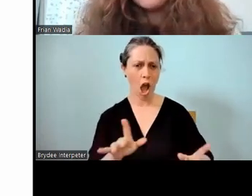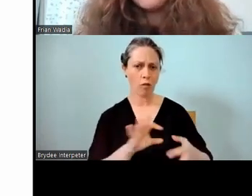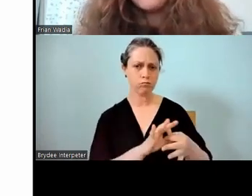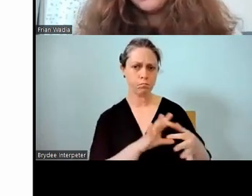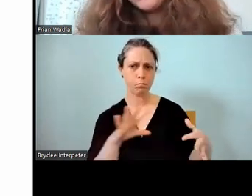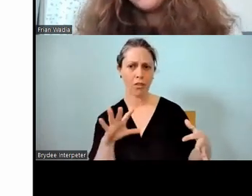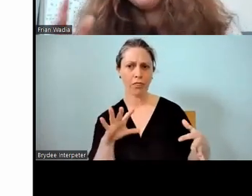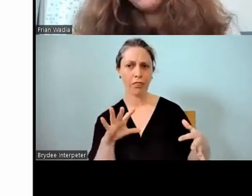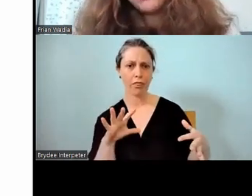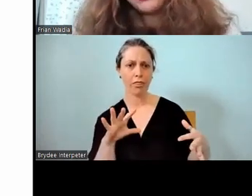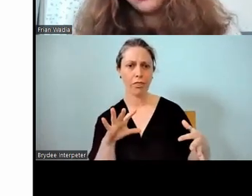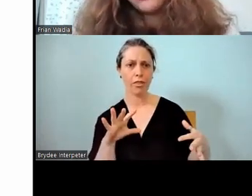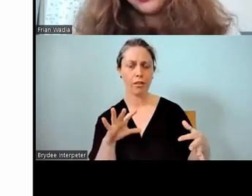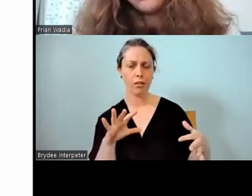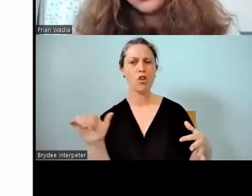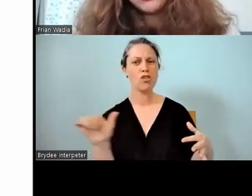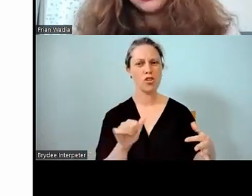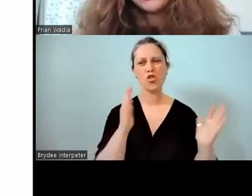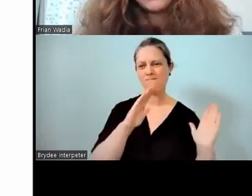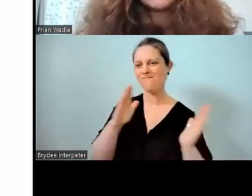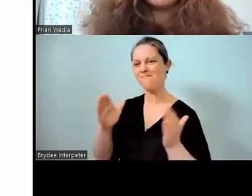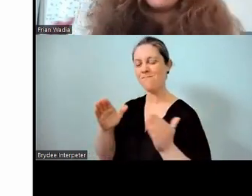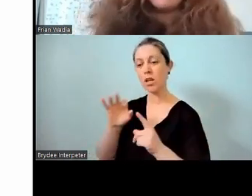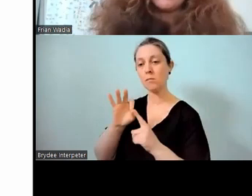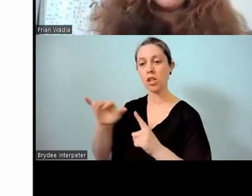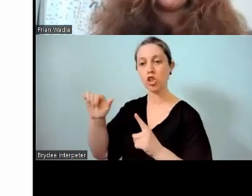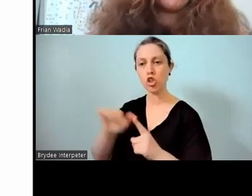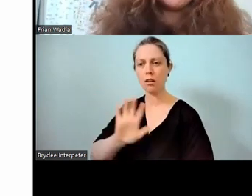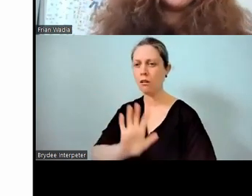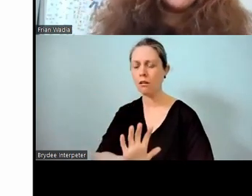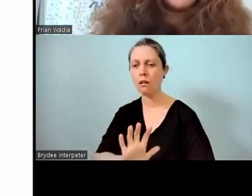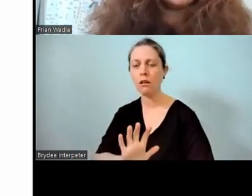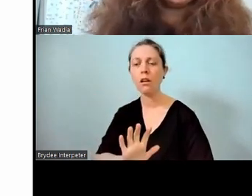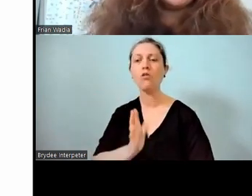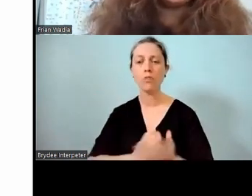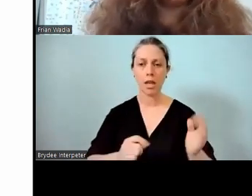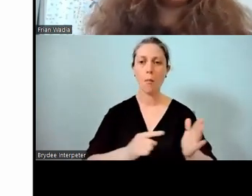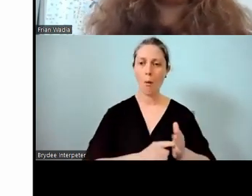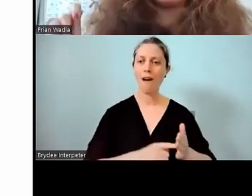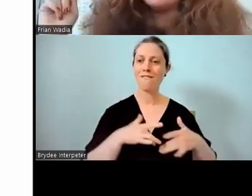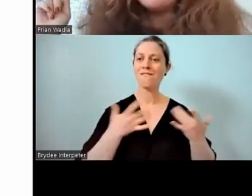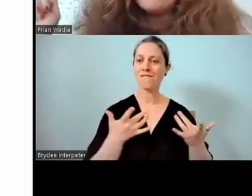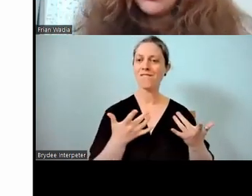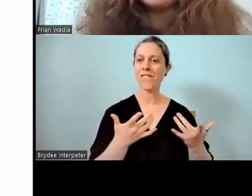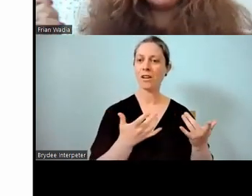Like they should be moving, you know, into a specialist space. So really, really important. And the other thing is how do you create